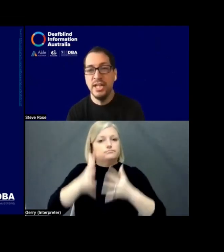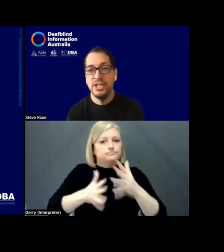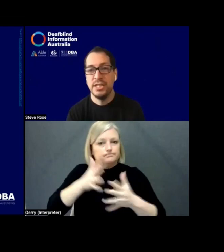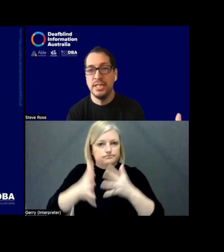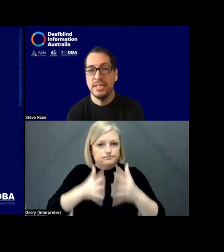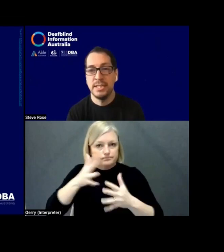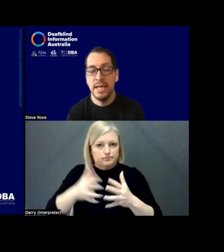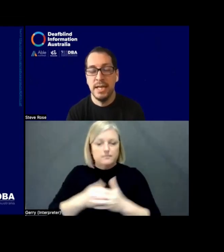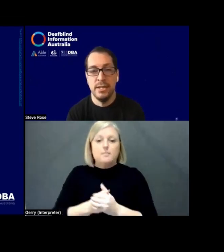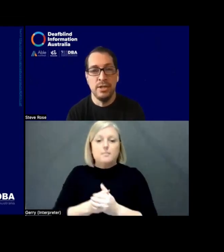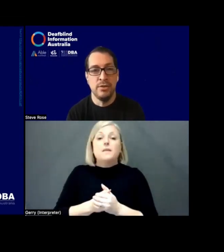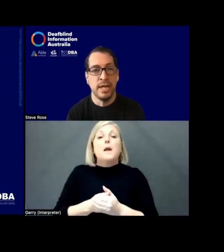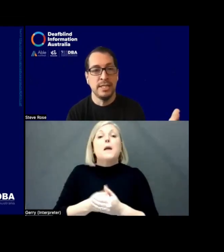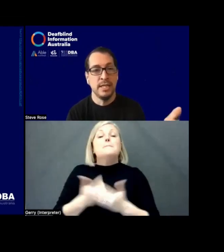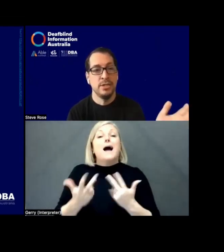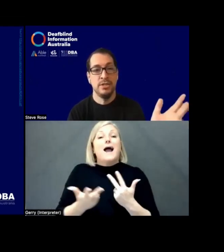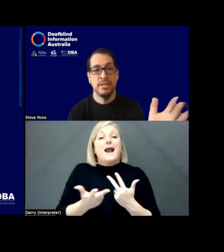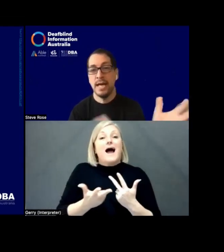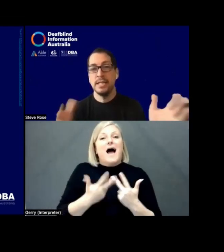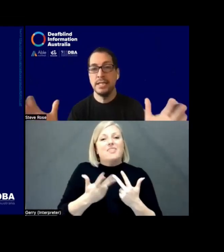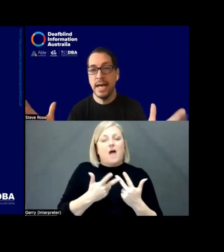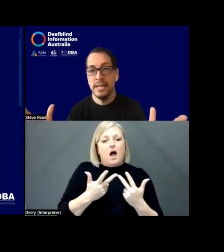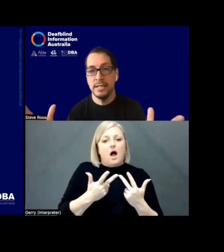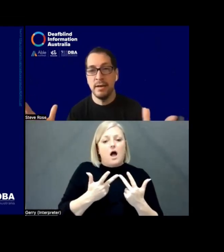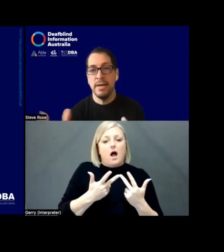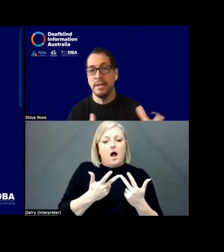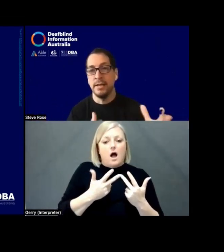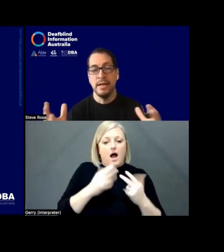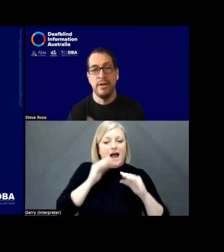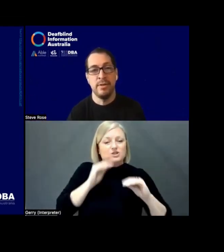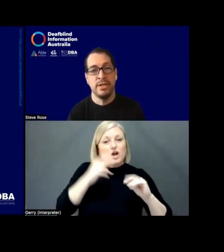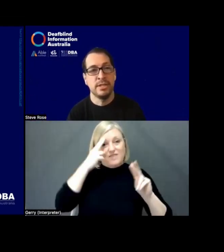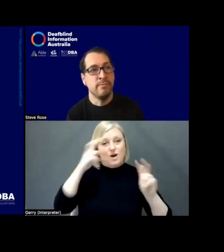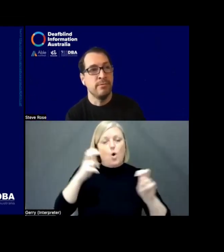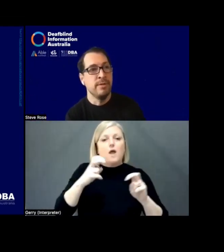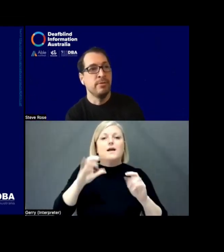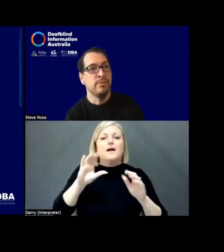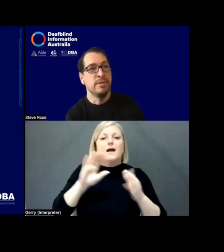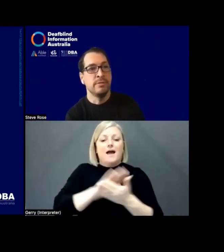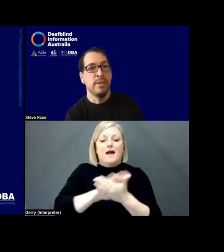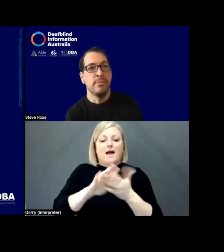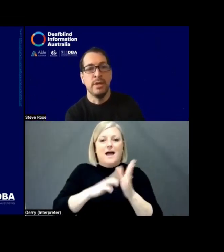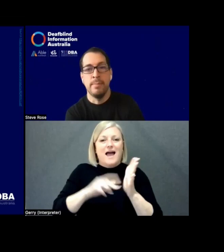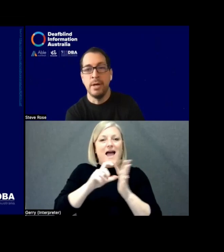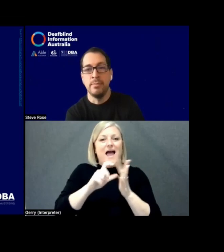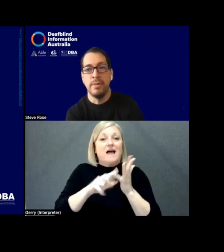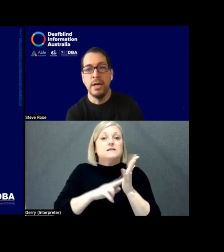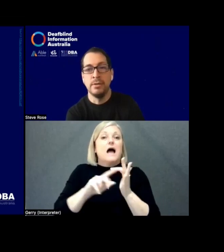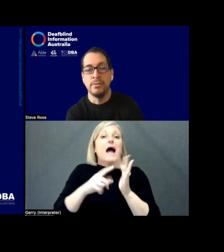educationalists in the UK tend to use hand under hand signing. And that very much has come from the influence of people like Barbara Miles.